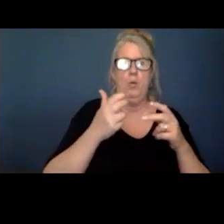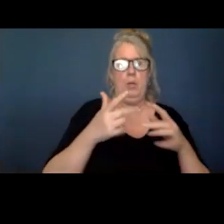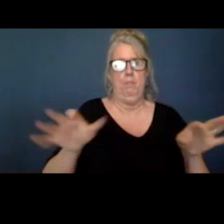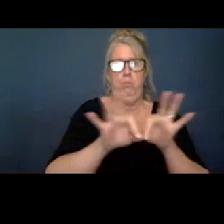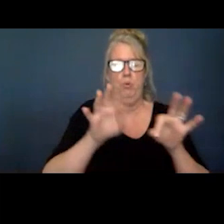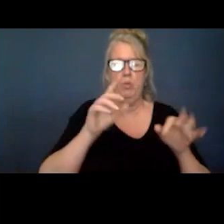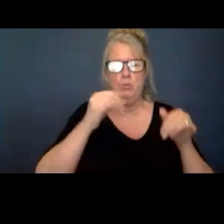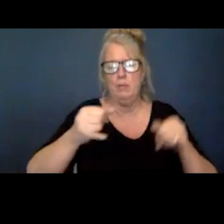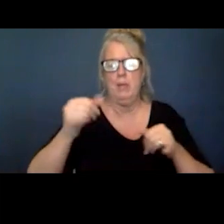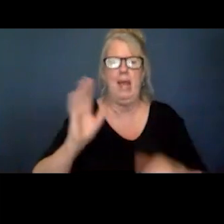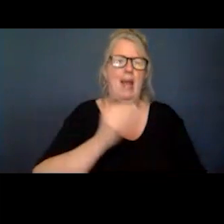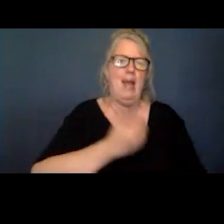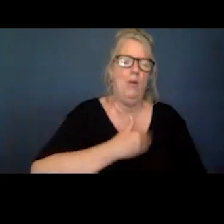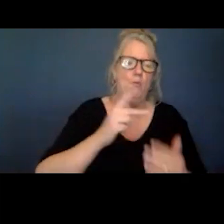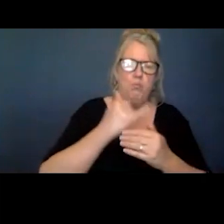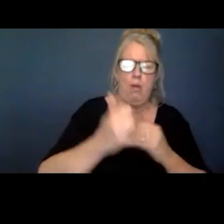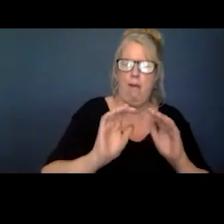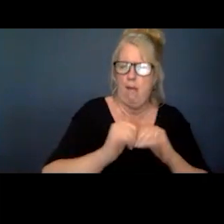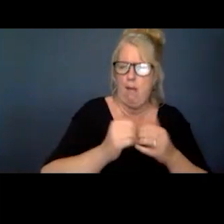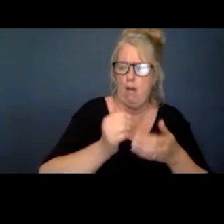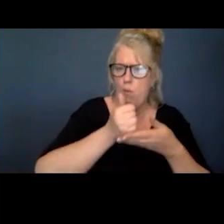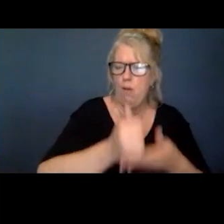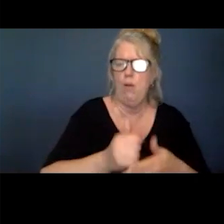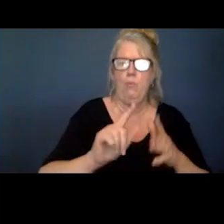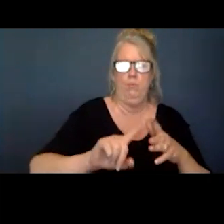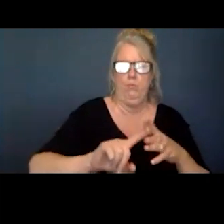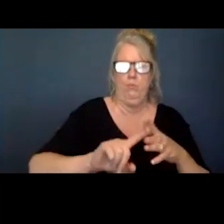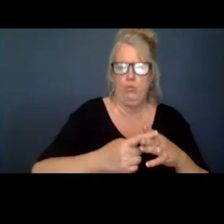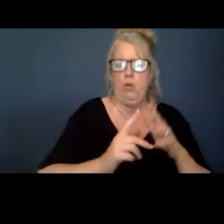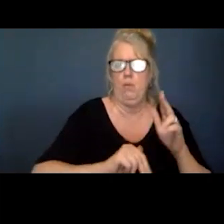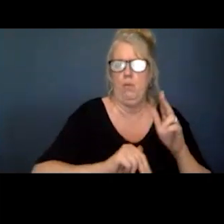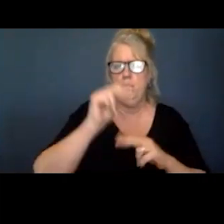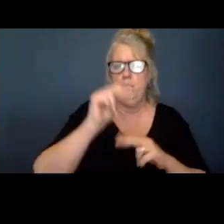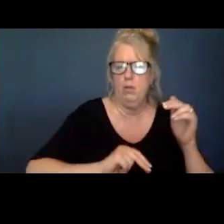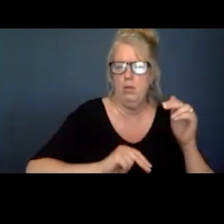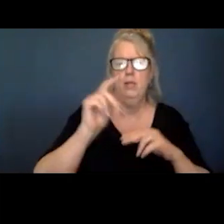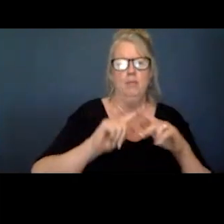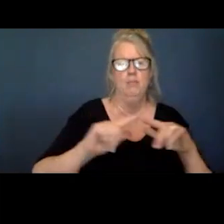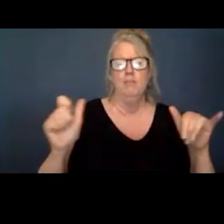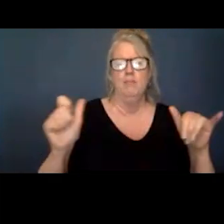how our project helps them to start and build a recording career. It highlights real outcomes,